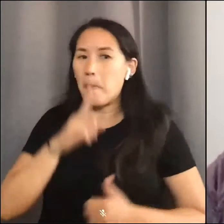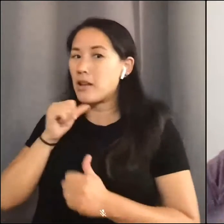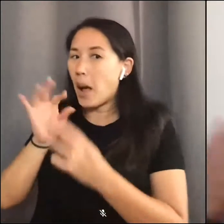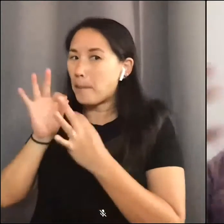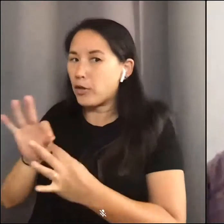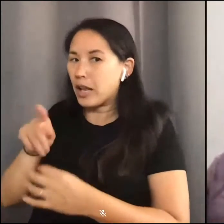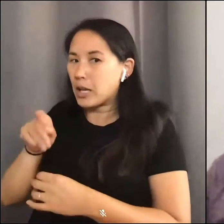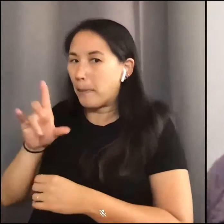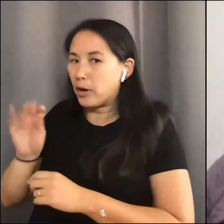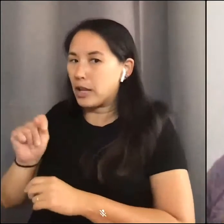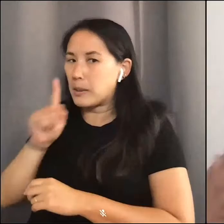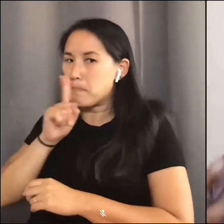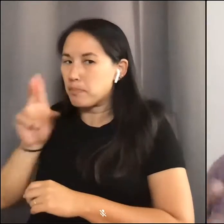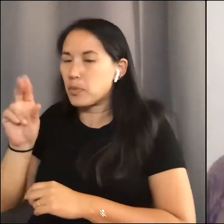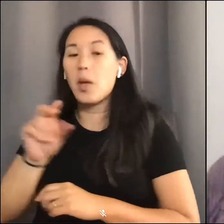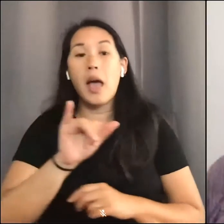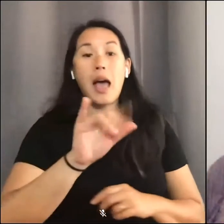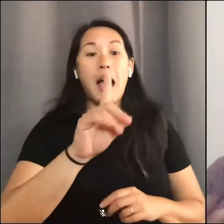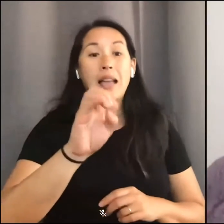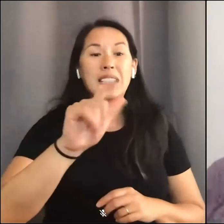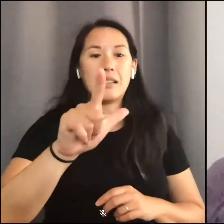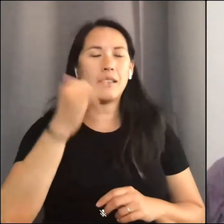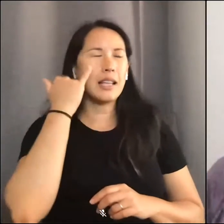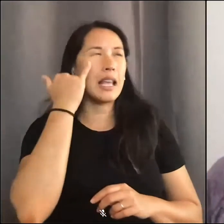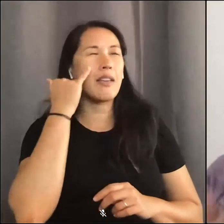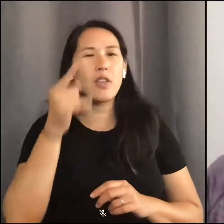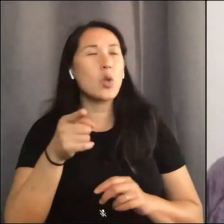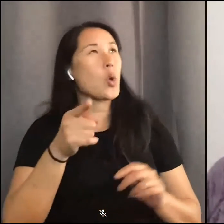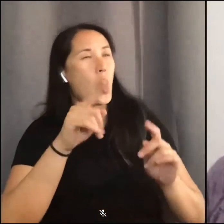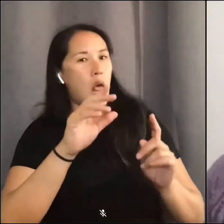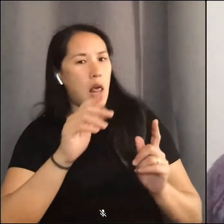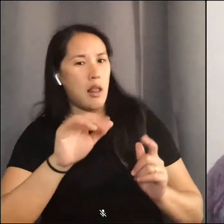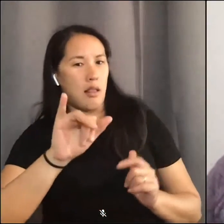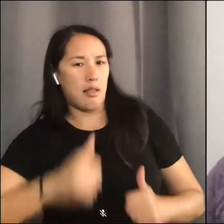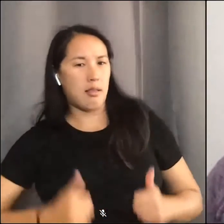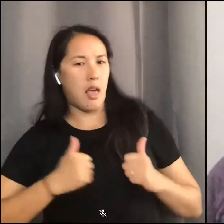came to be as you want it to be how do you wake up where you wake up who do you wake up with